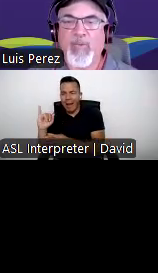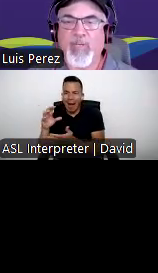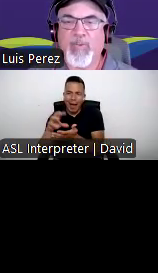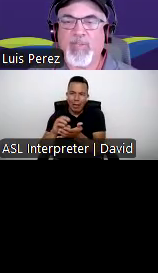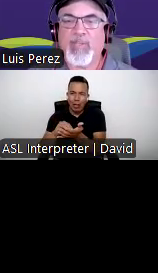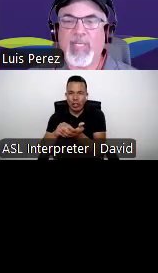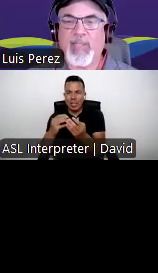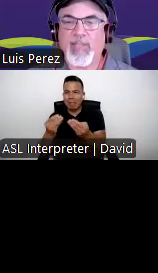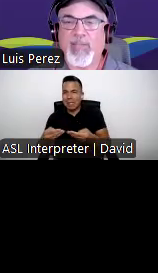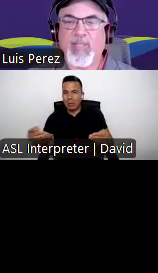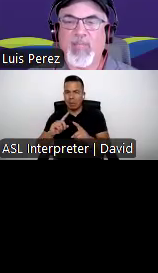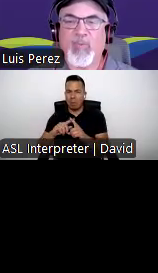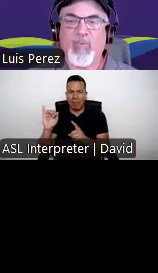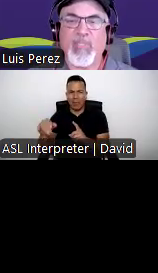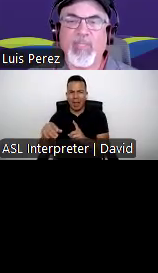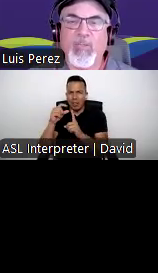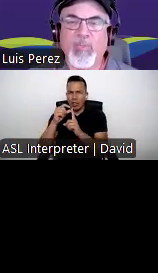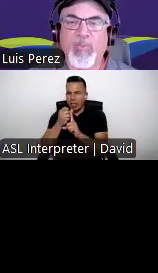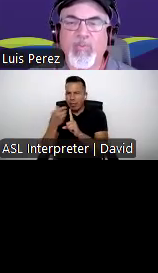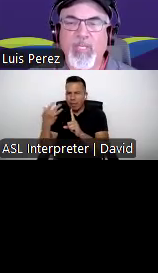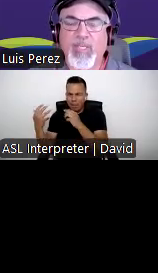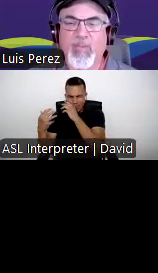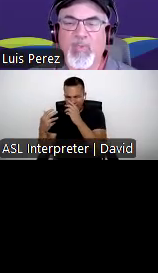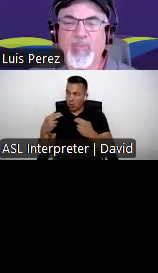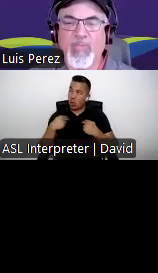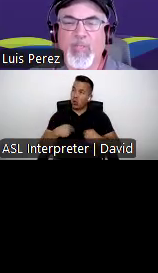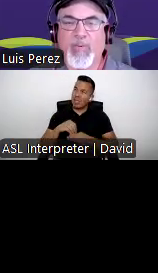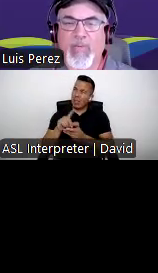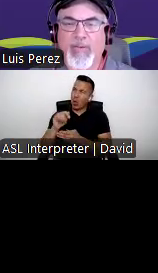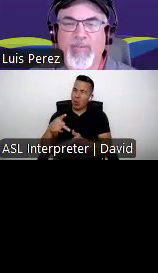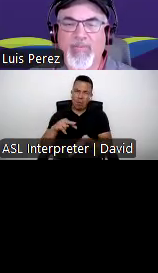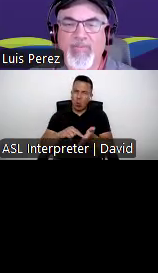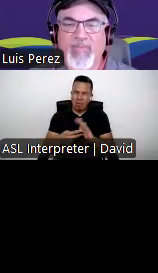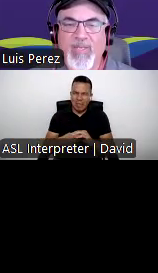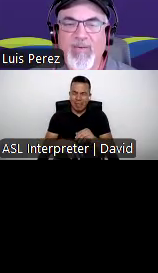on it because it's not just enough to keep humans in the loop. We need to keep humans all around,